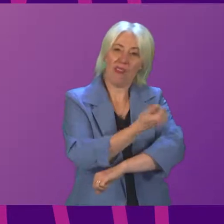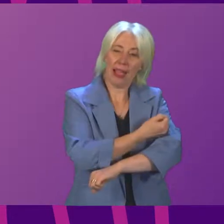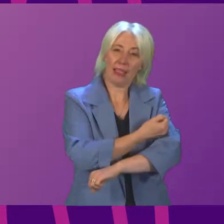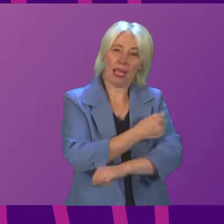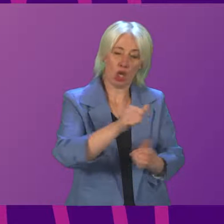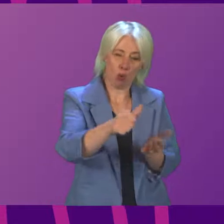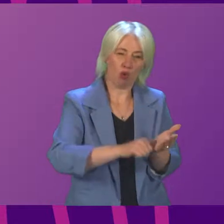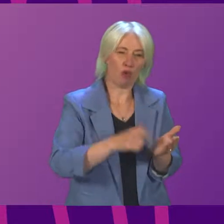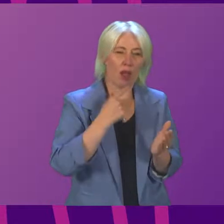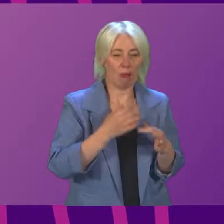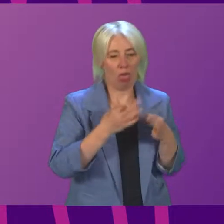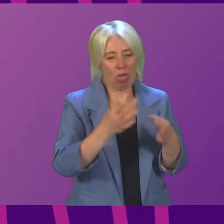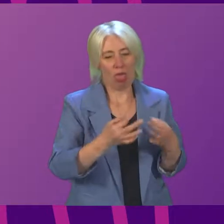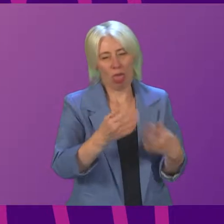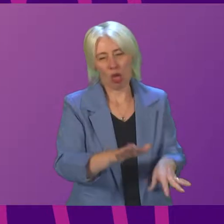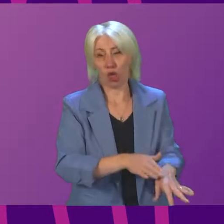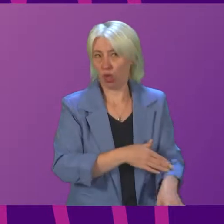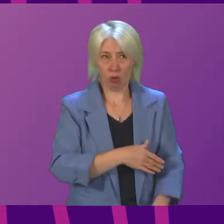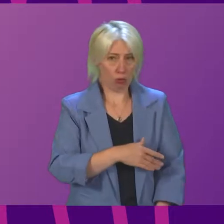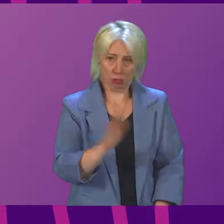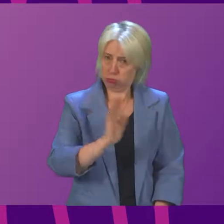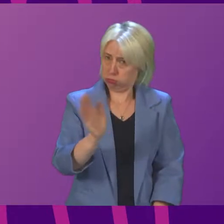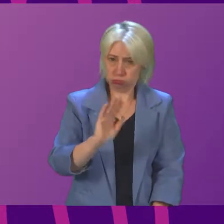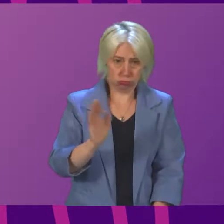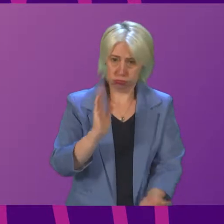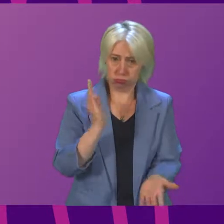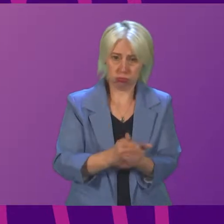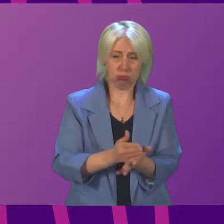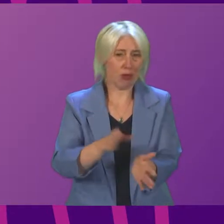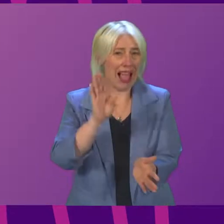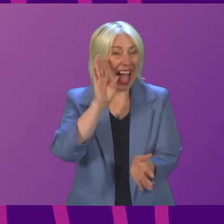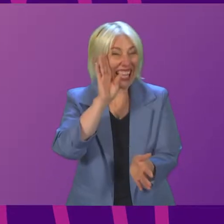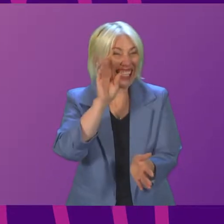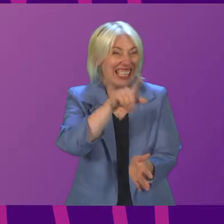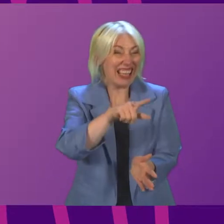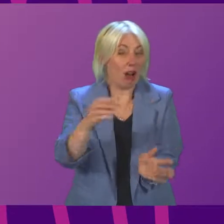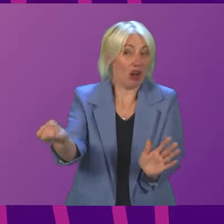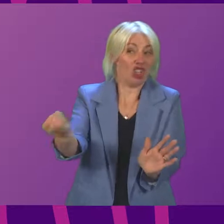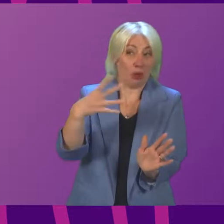“sluggish”—it is not. I can hear her shouting, “It is!” from a sedentary position. It seems